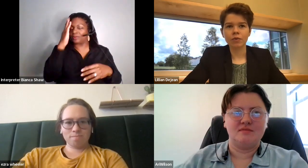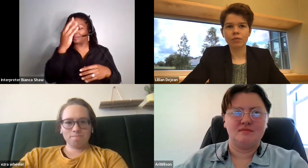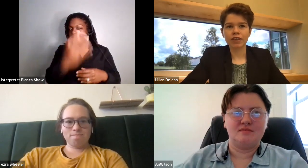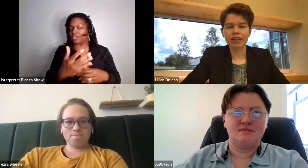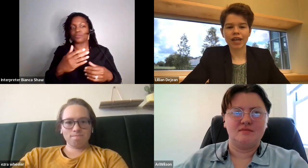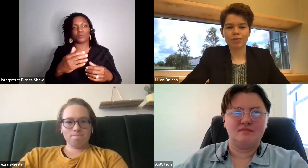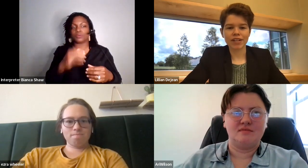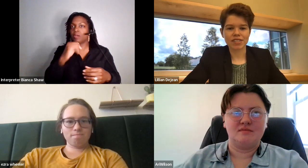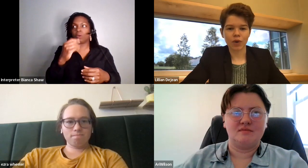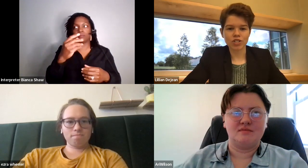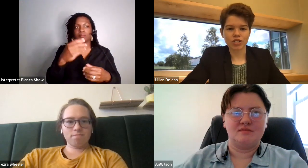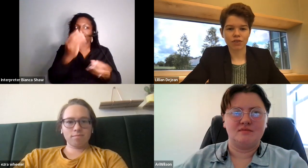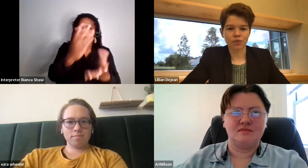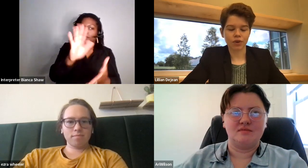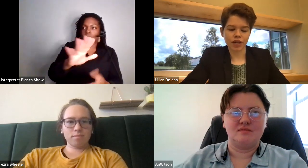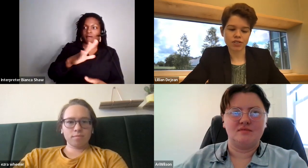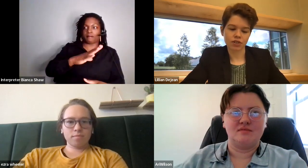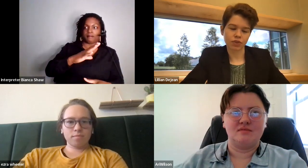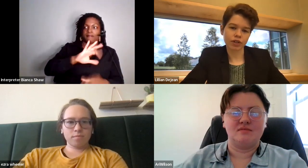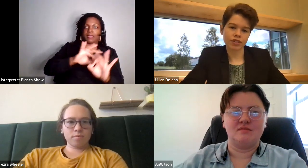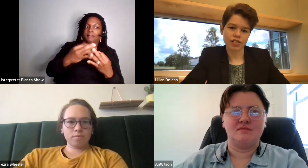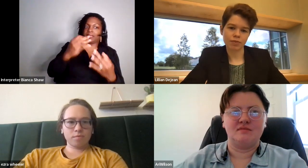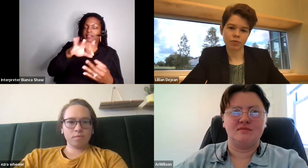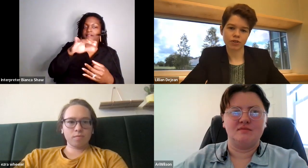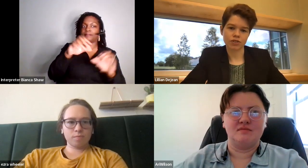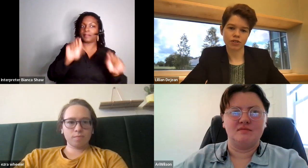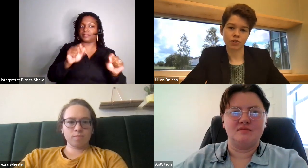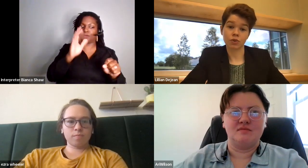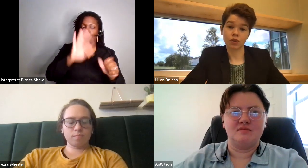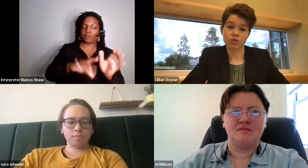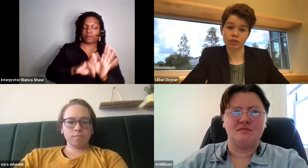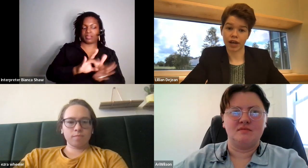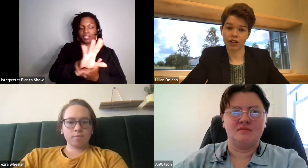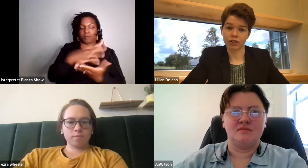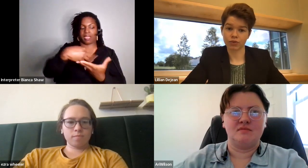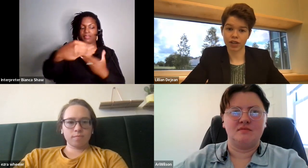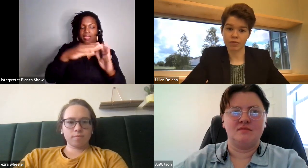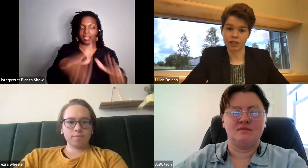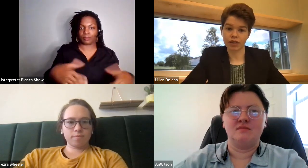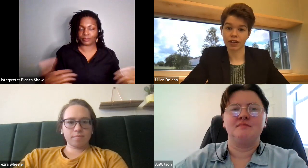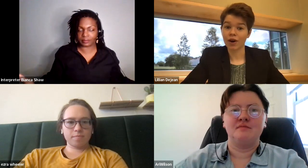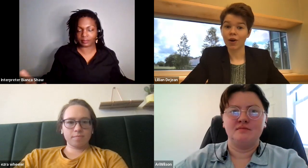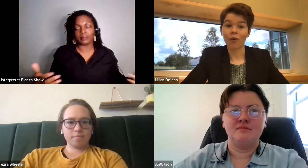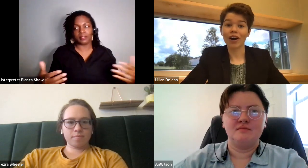But then that beds the question of Okay, so if you're a disabled person who is reliant on your family.